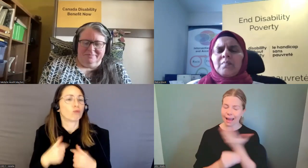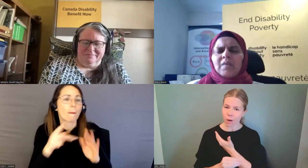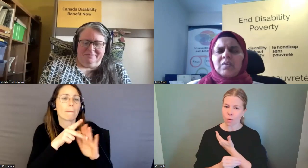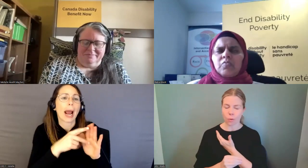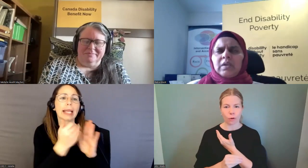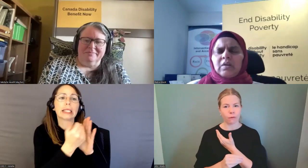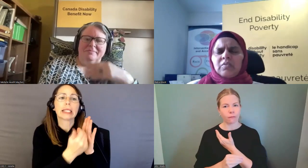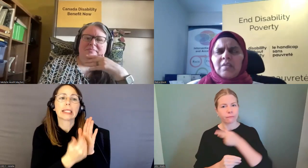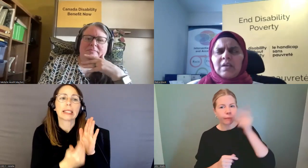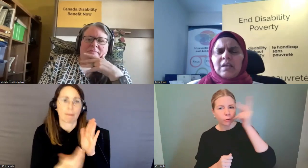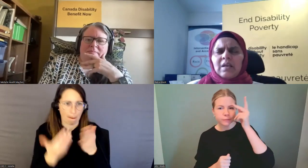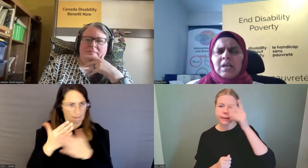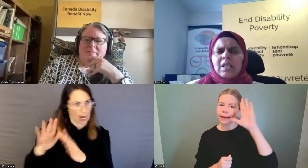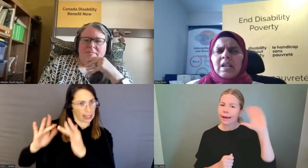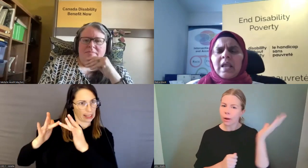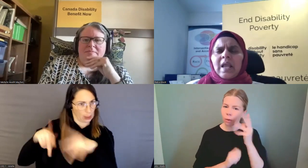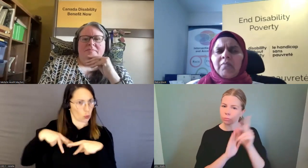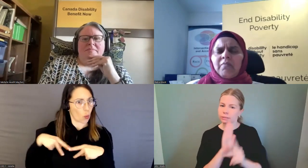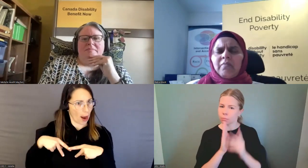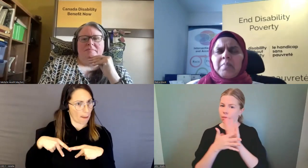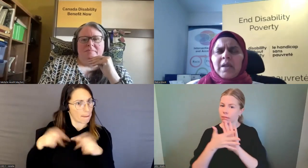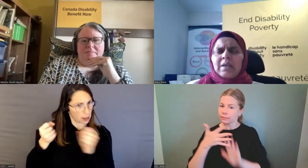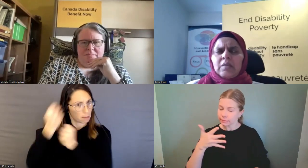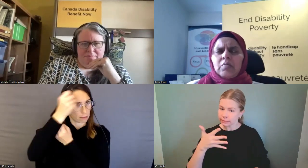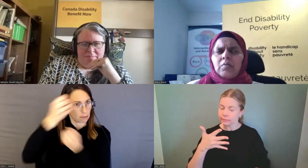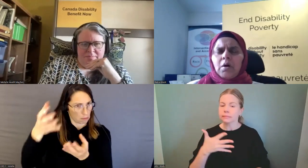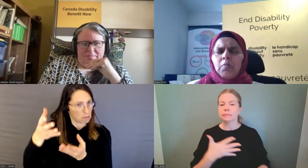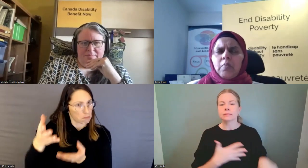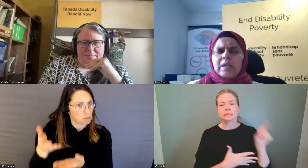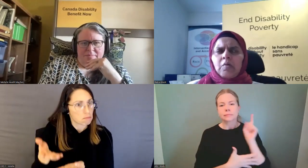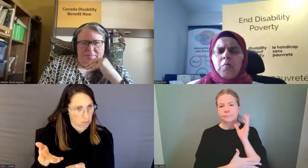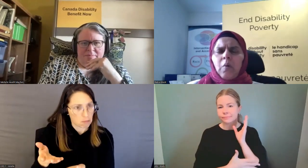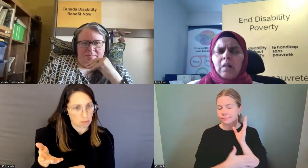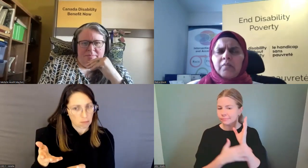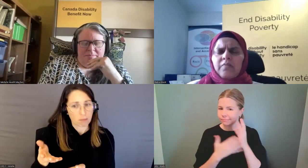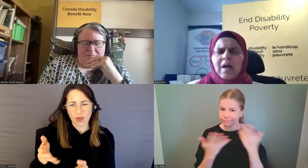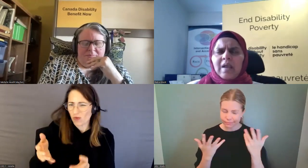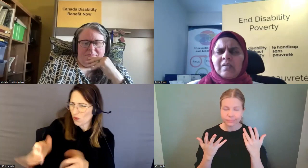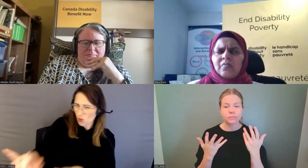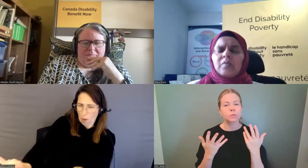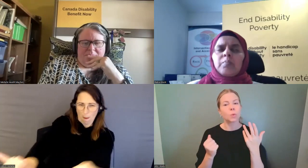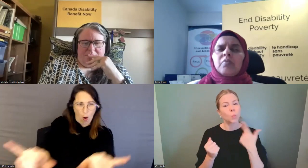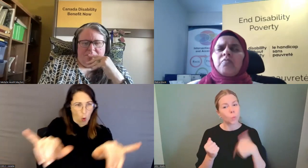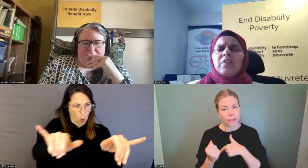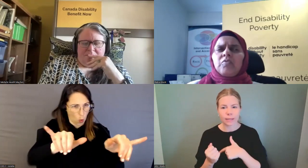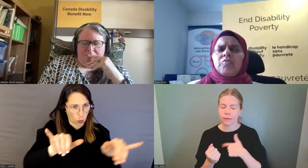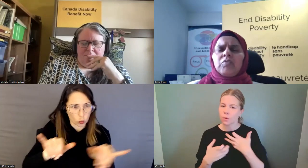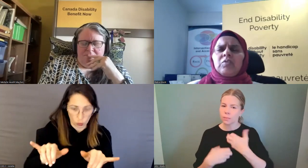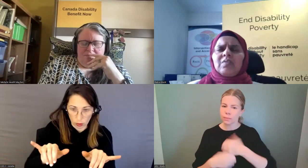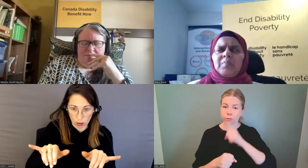MESSAGE THAT WE ARE SENDING THAT EVERYBODY WHO ALREADY QUALIFIES FOR PROVINCIAL DISABILITY